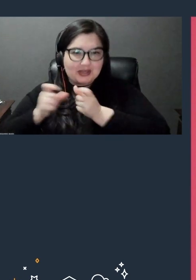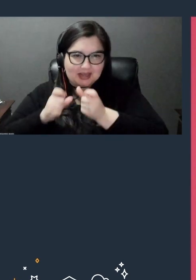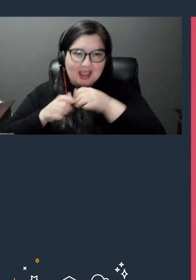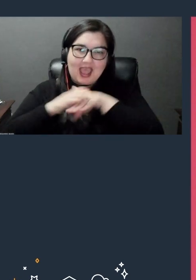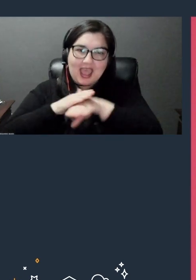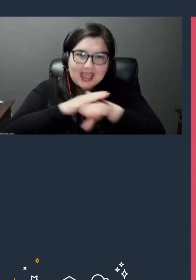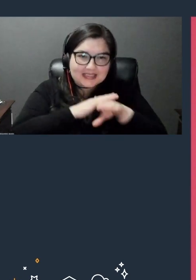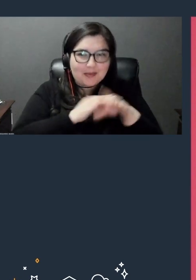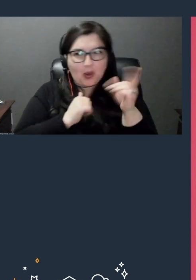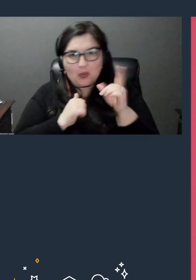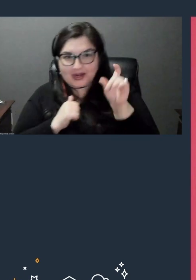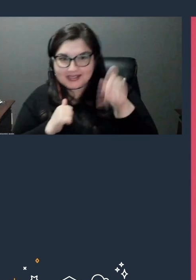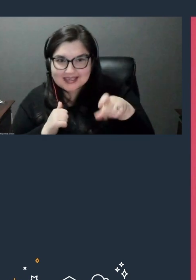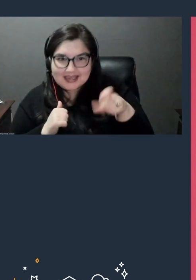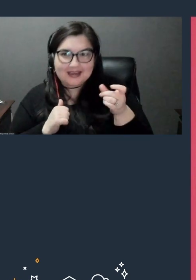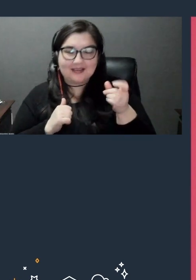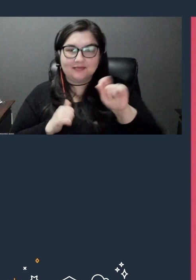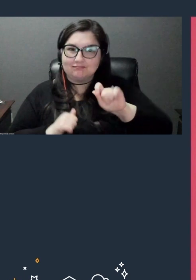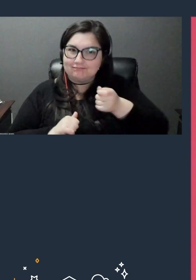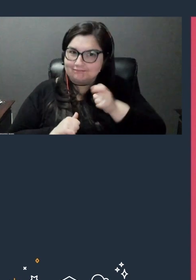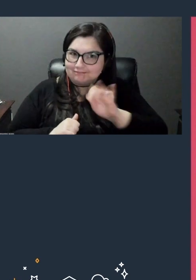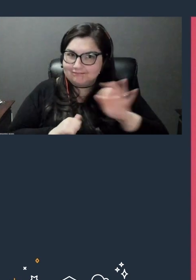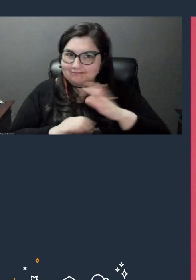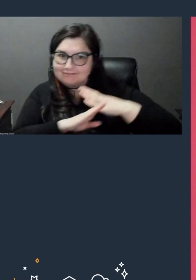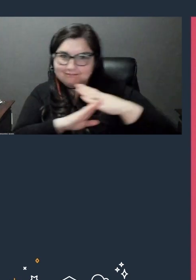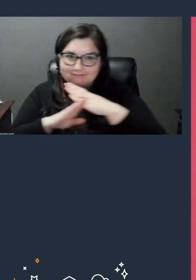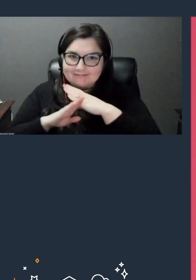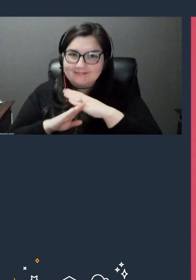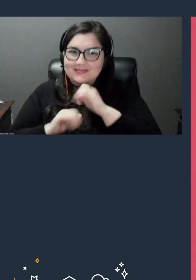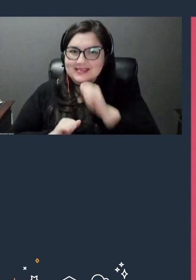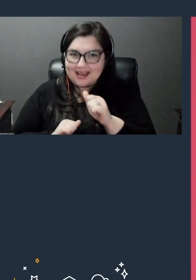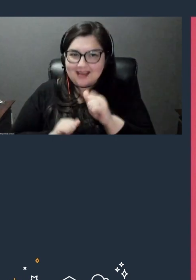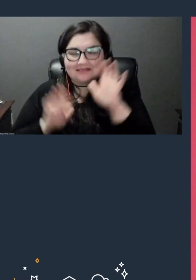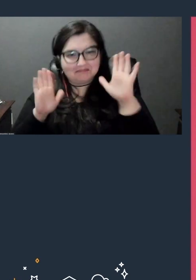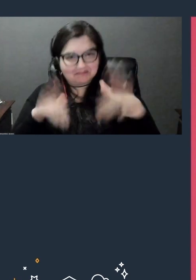making them not accessible where it's not supposed to be, but you know, there's actually another side